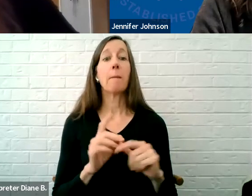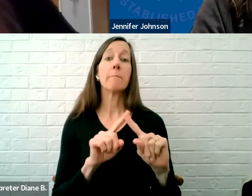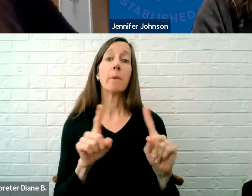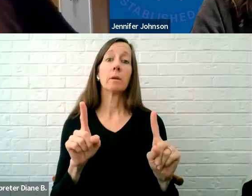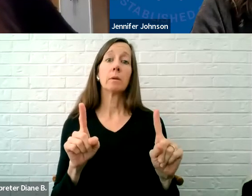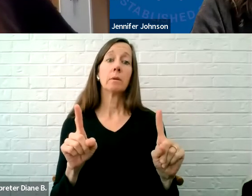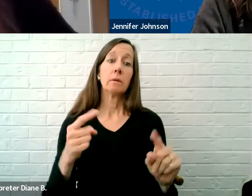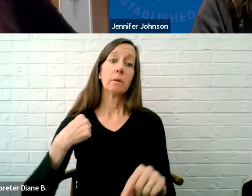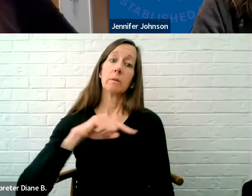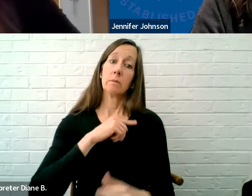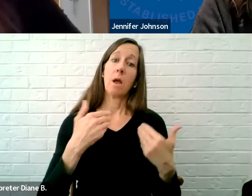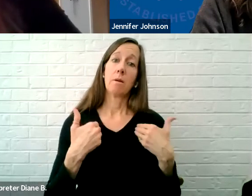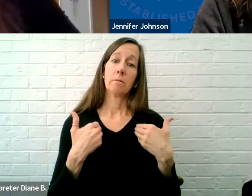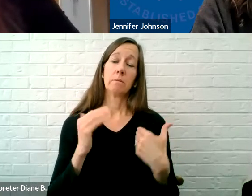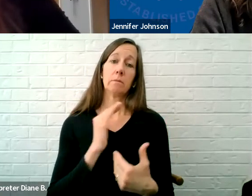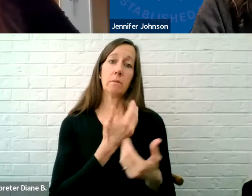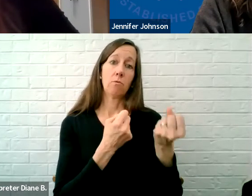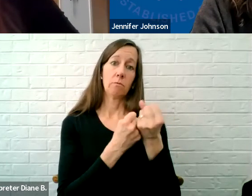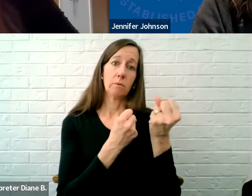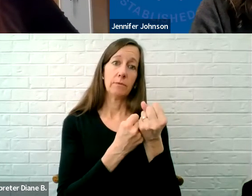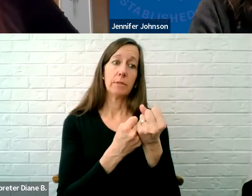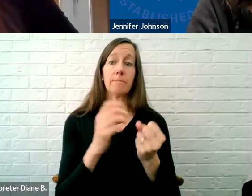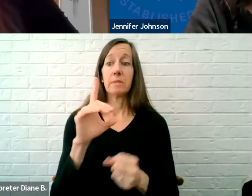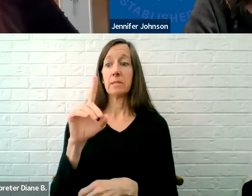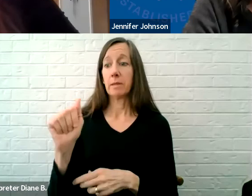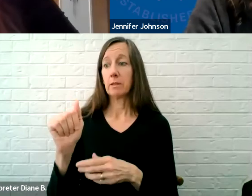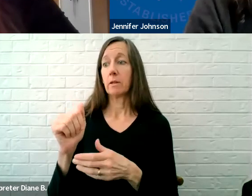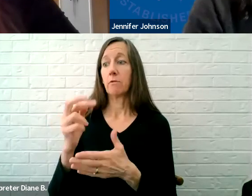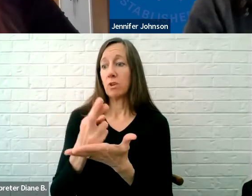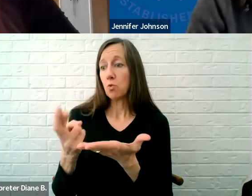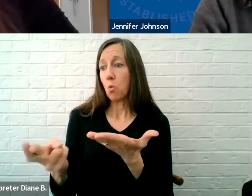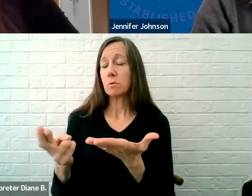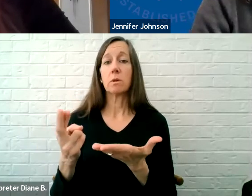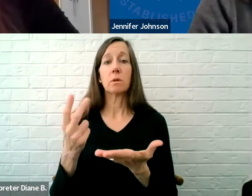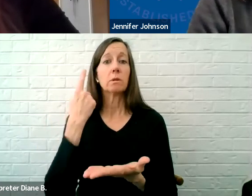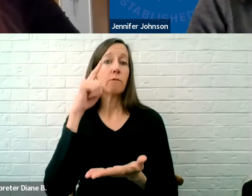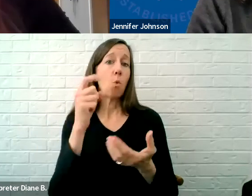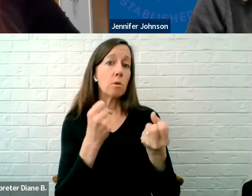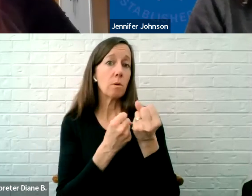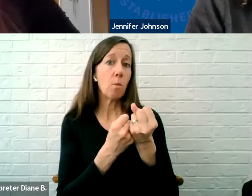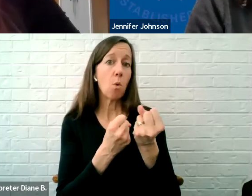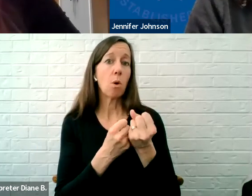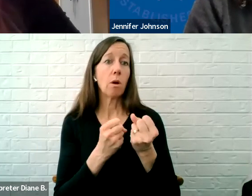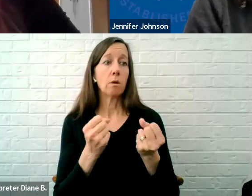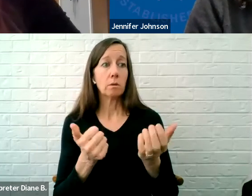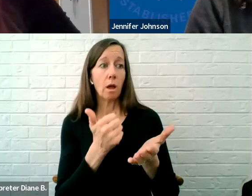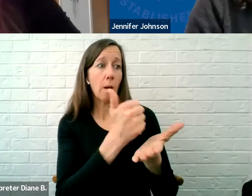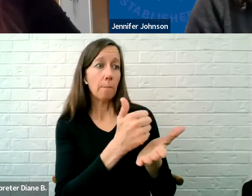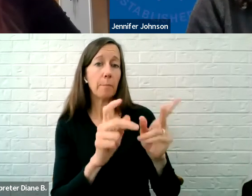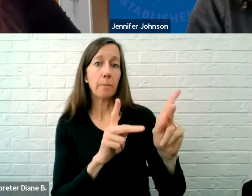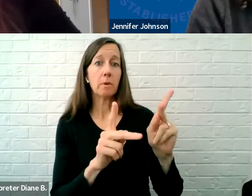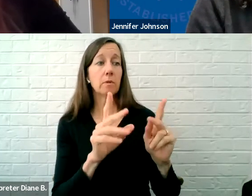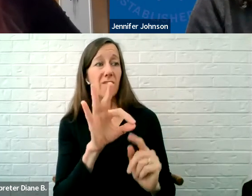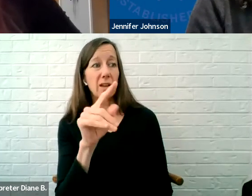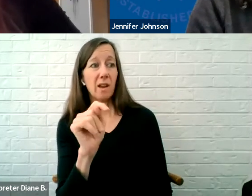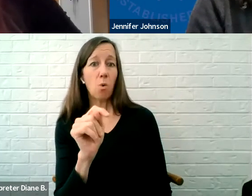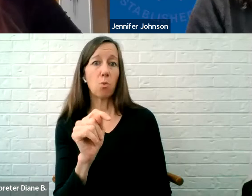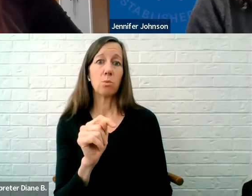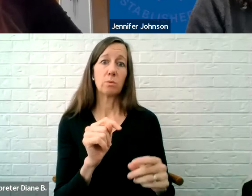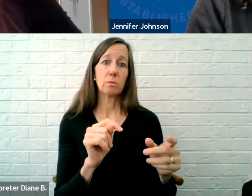our disability resources to support people, to find out and ask these questions before hopefully.